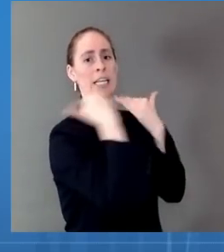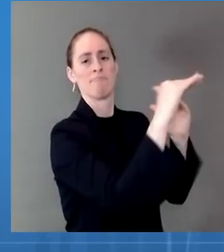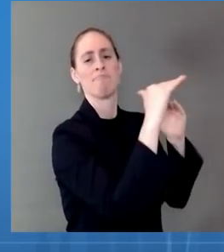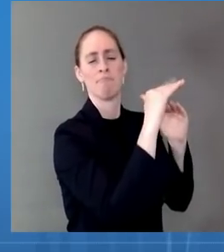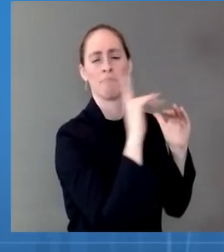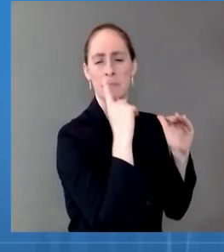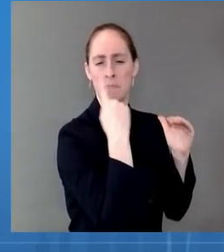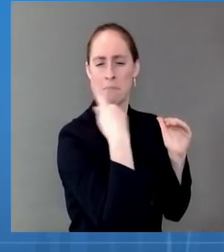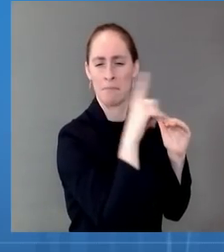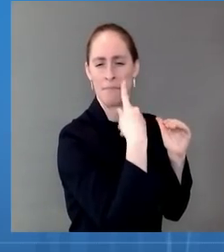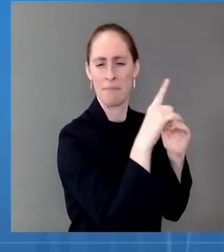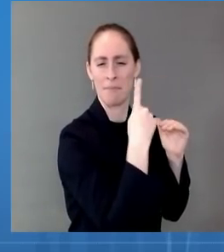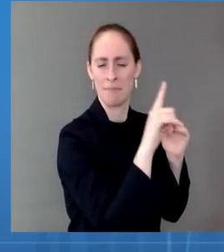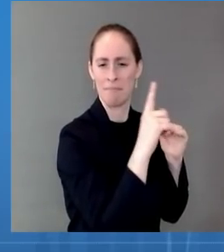the purpose of them at this point is.